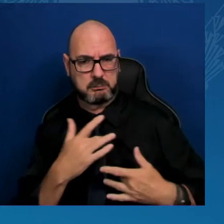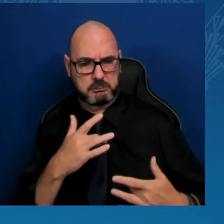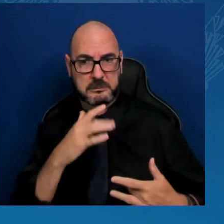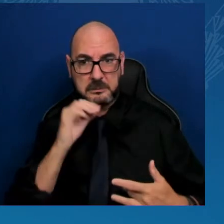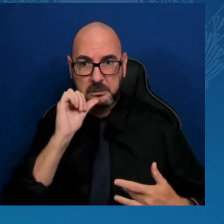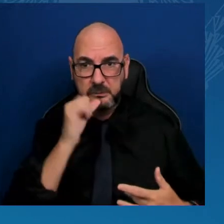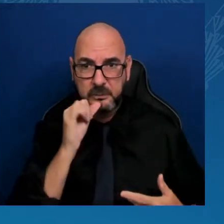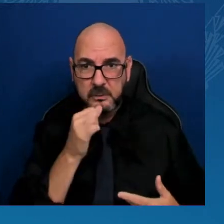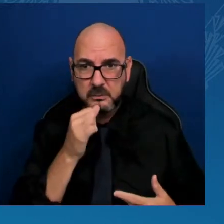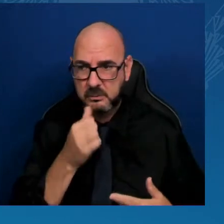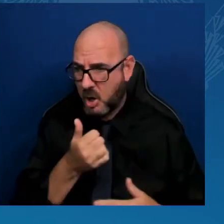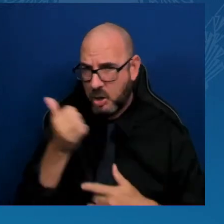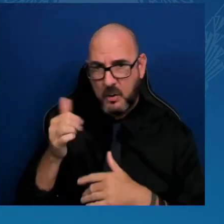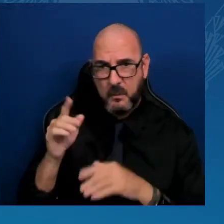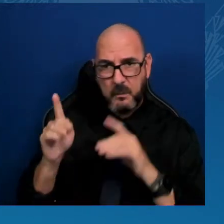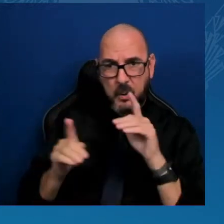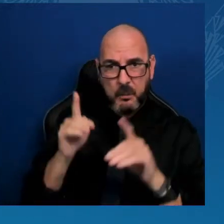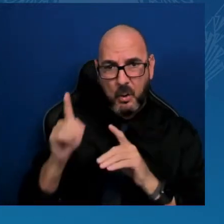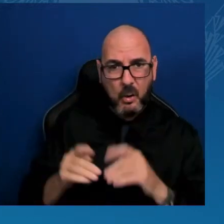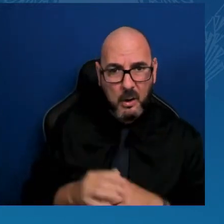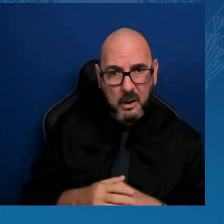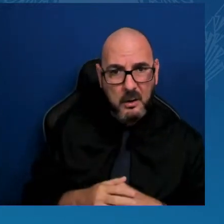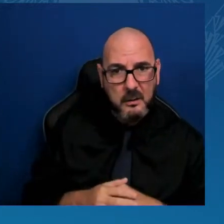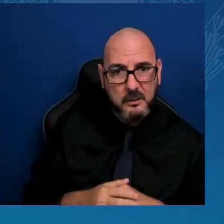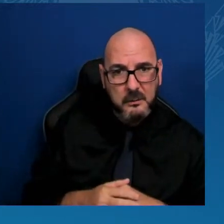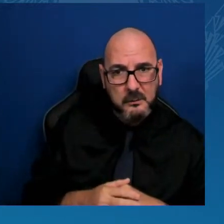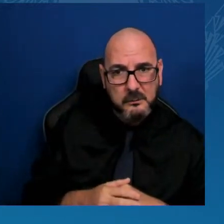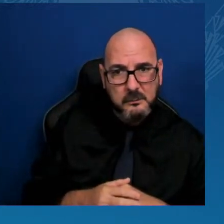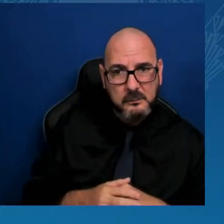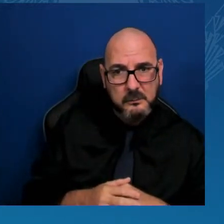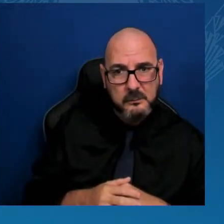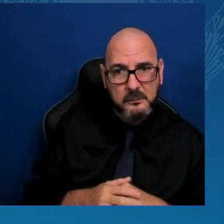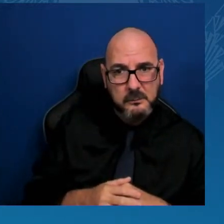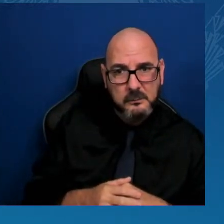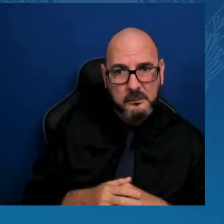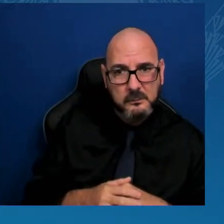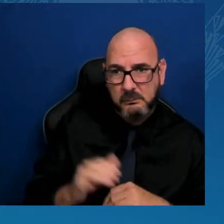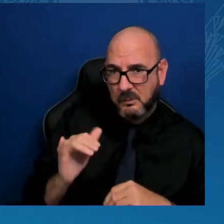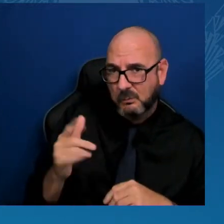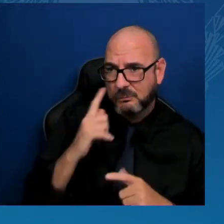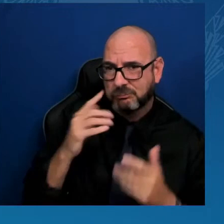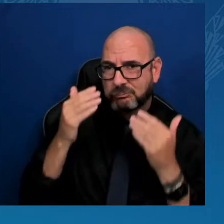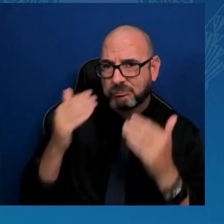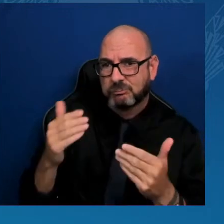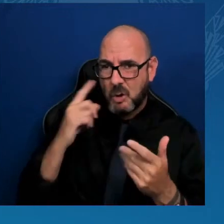And let us also agree that our faith requires action.